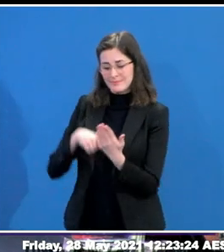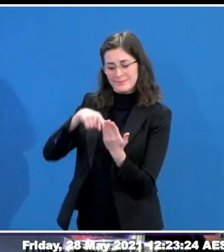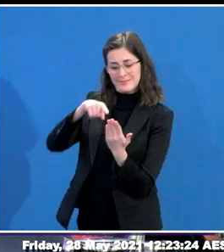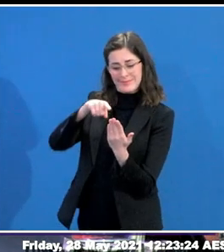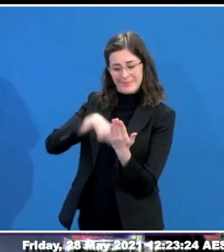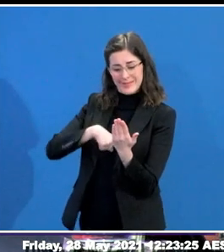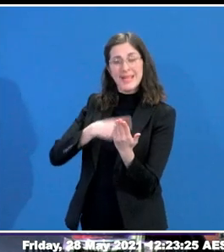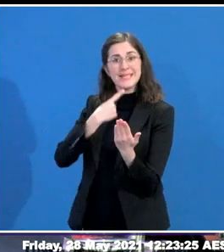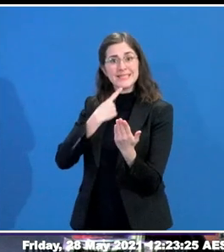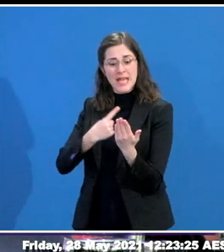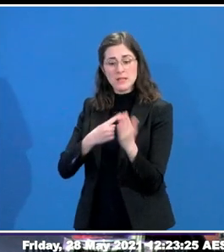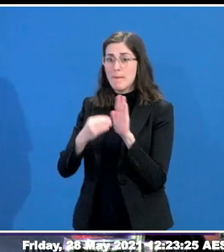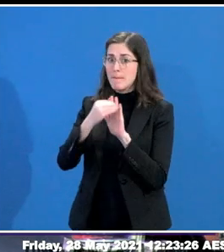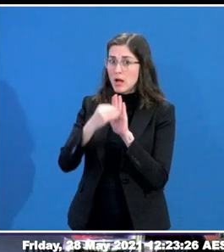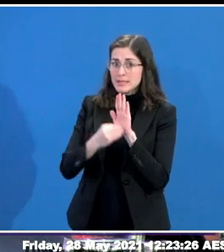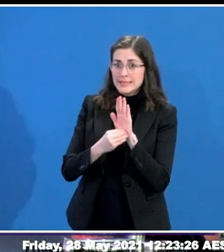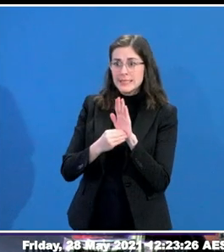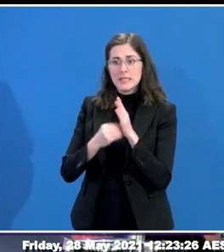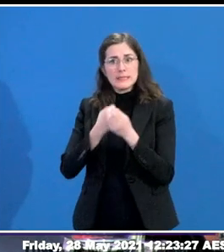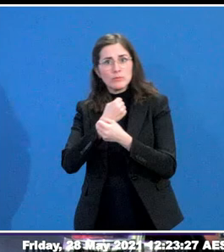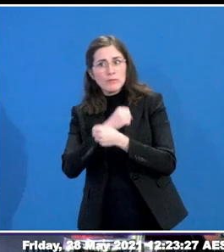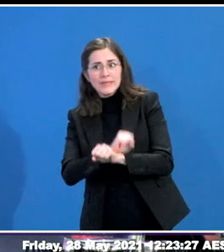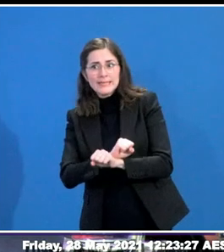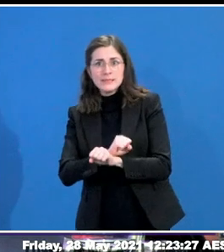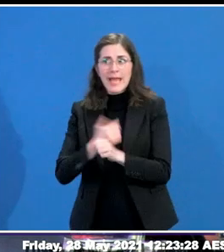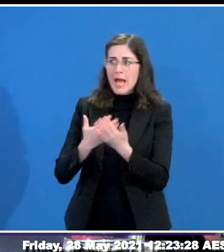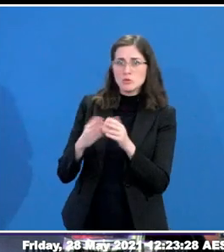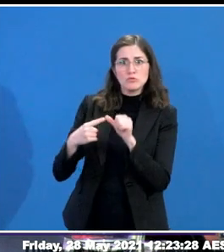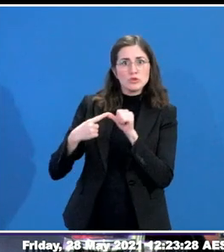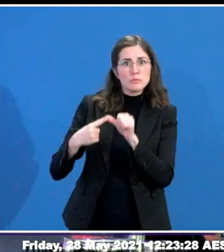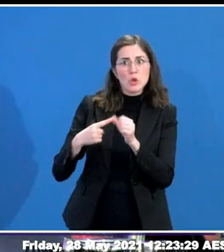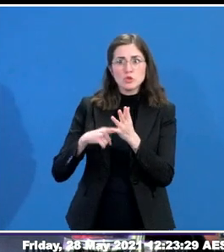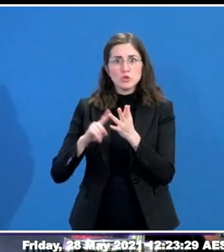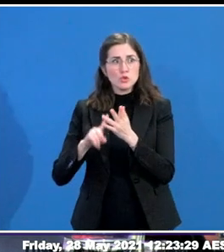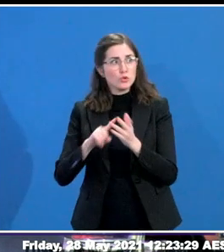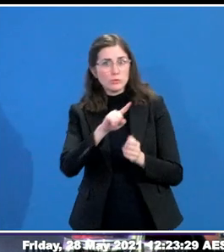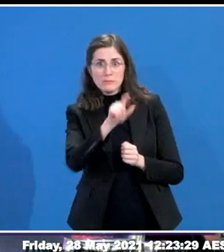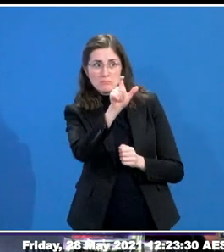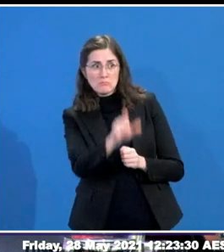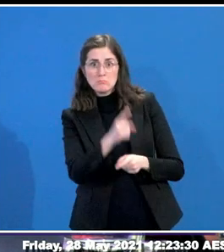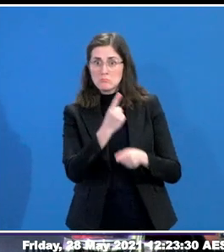Policy prevention of and responding to allegations of abuse, assault or neglect of Sunnyfield clients